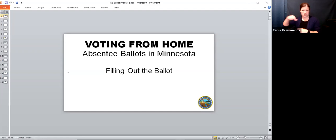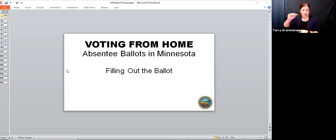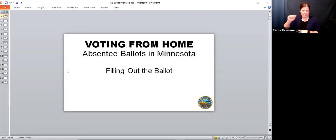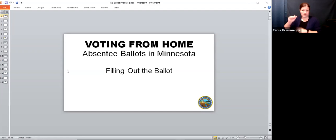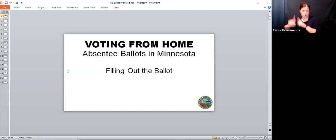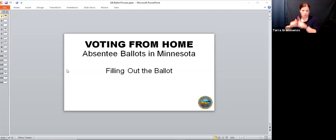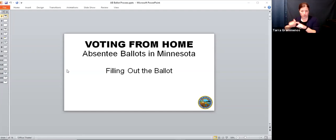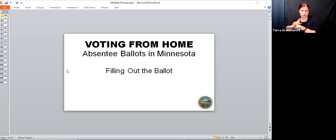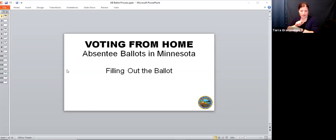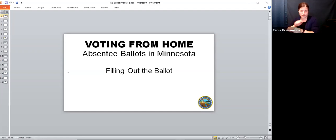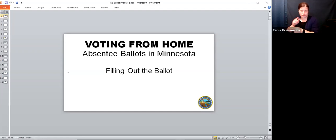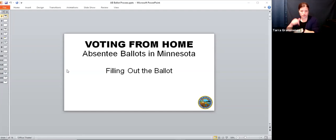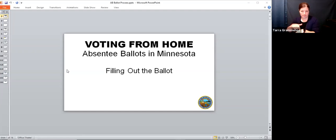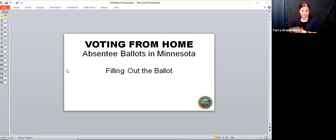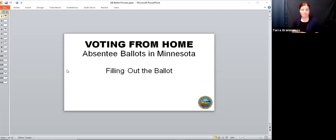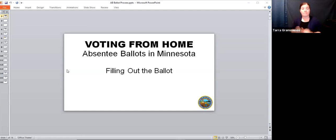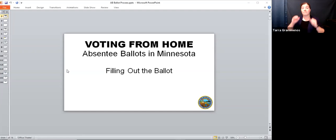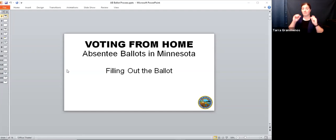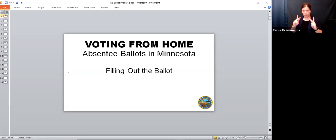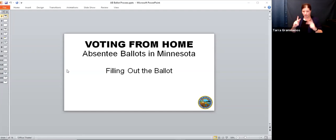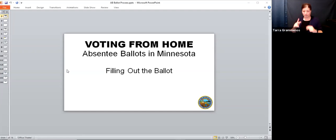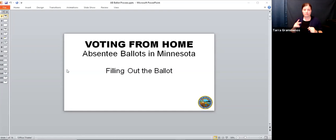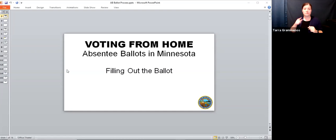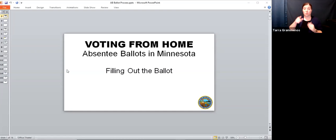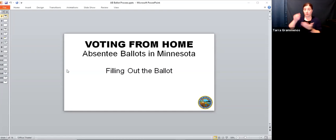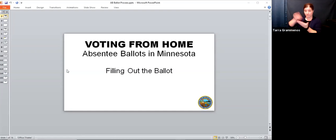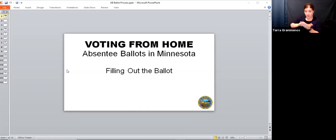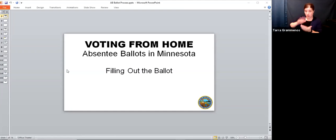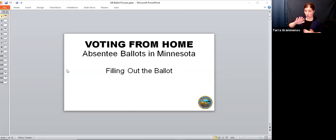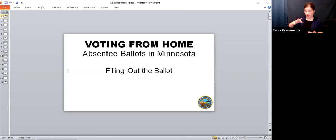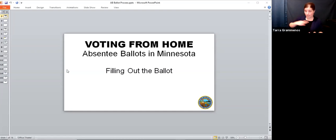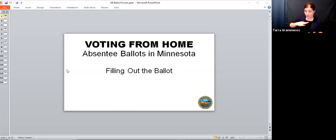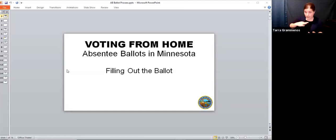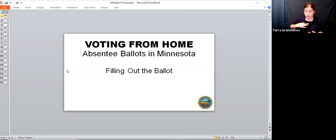So you filled out your application. The county has done an awesome job in receiving it,